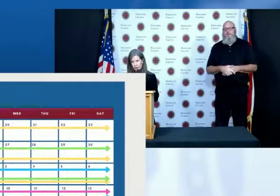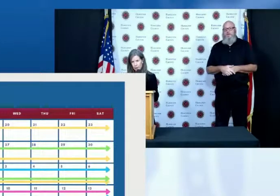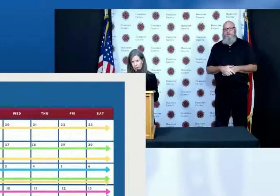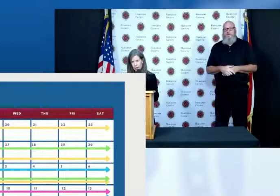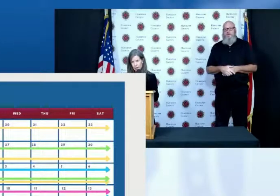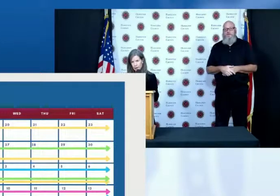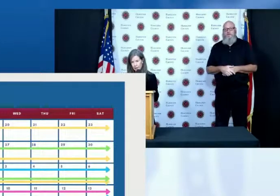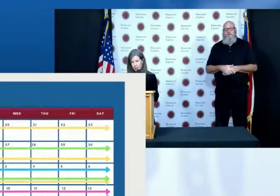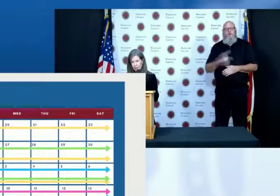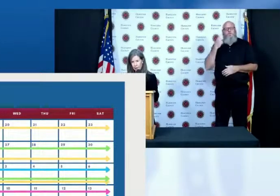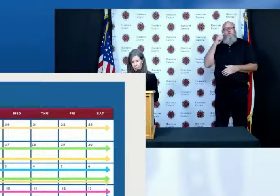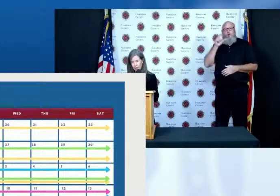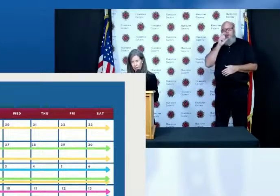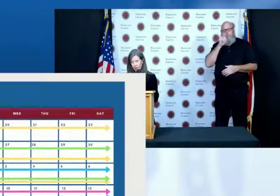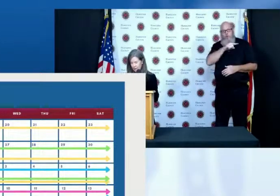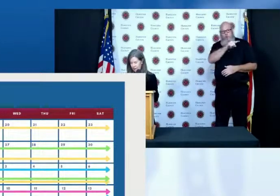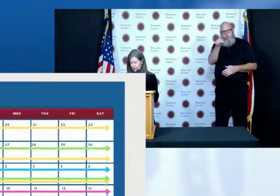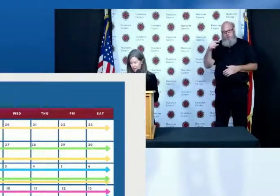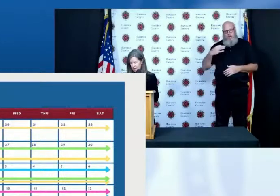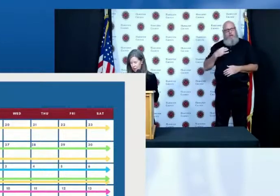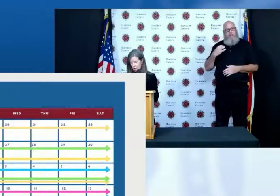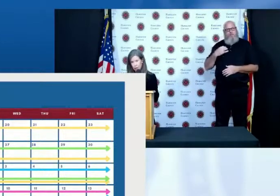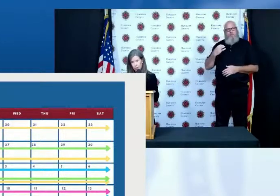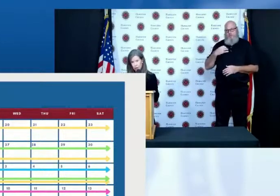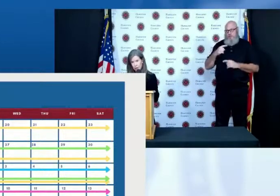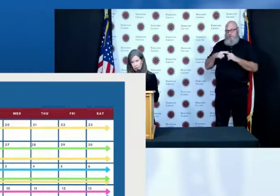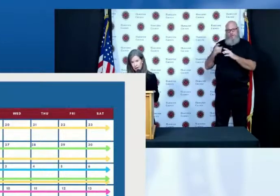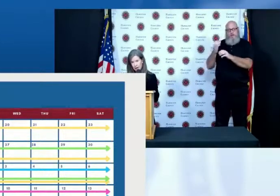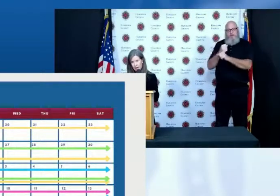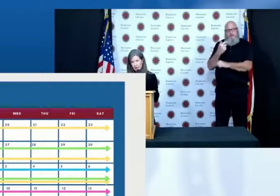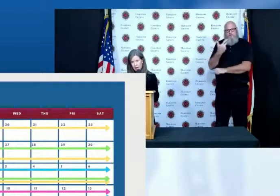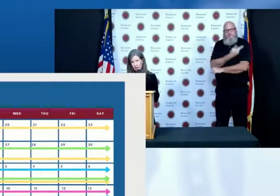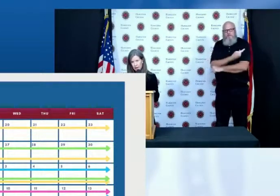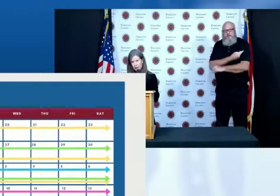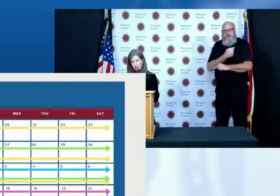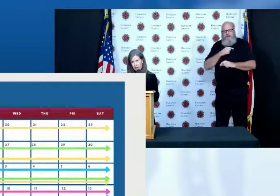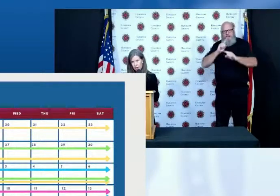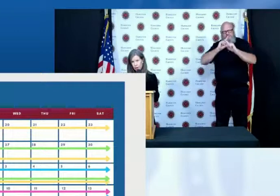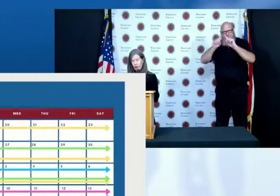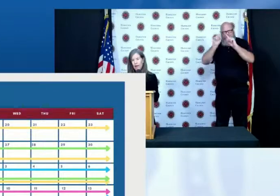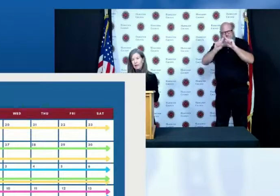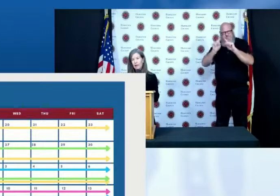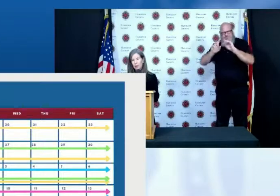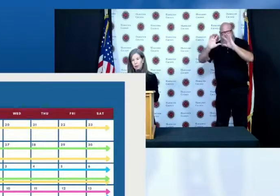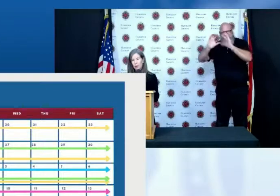government the state government and local governments so just because you are eligible